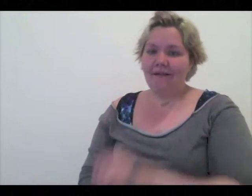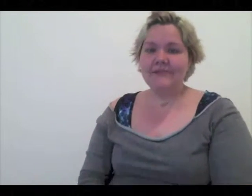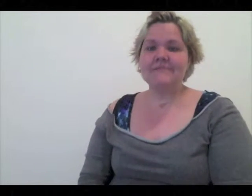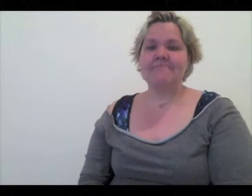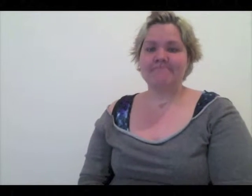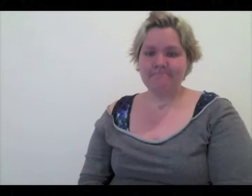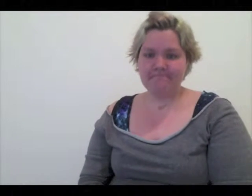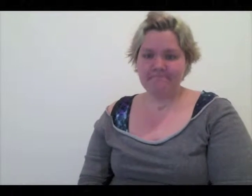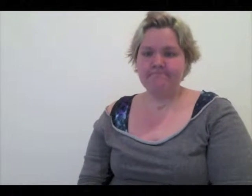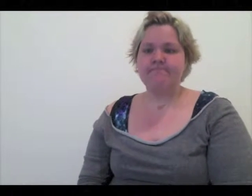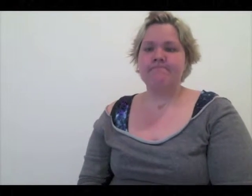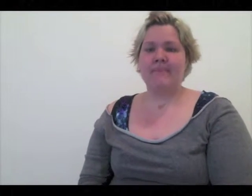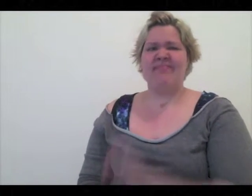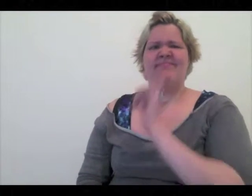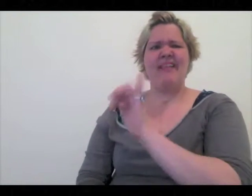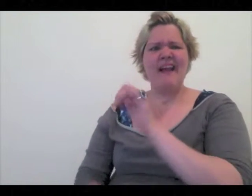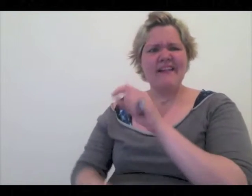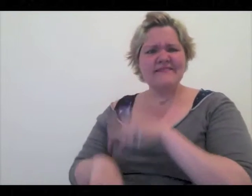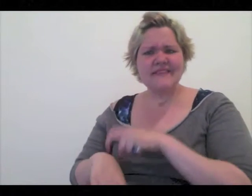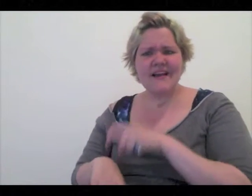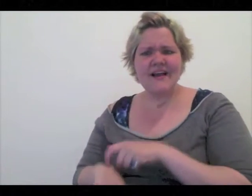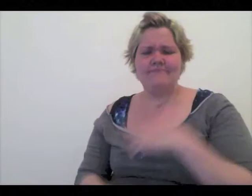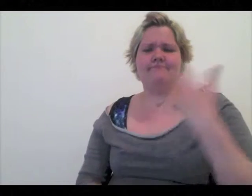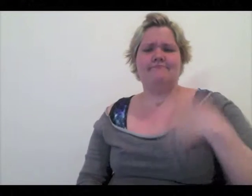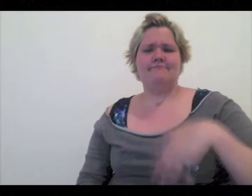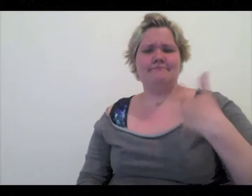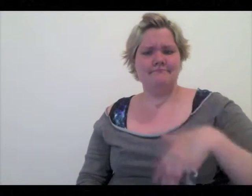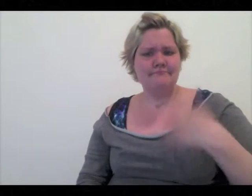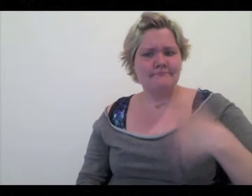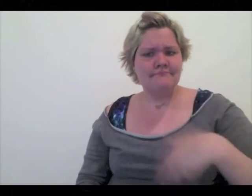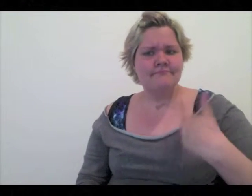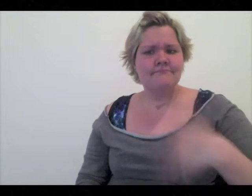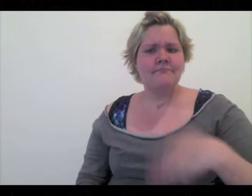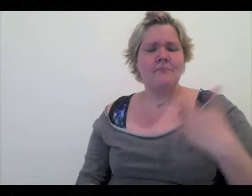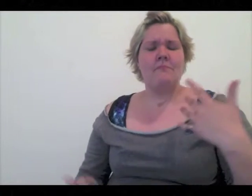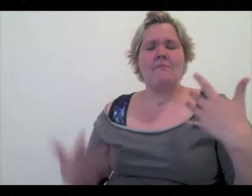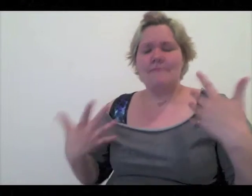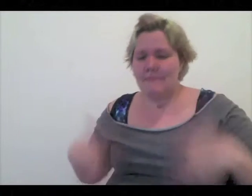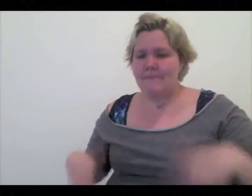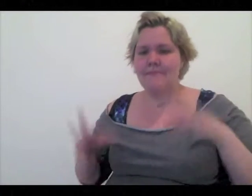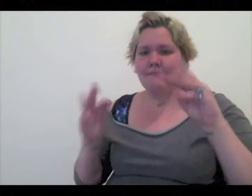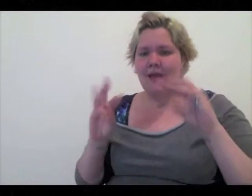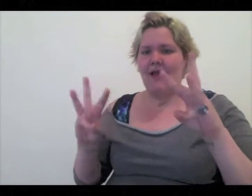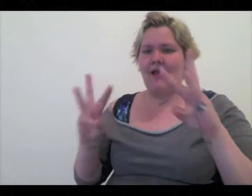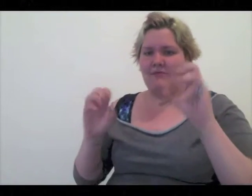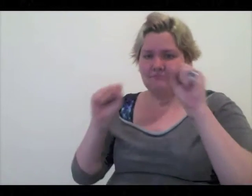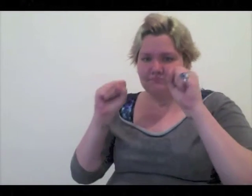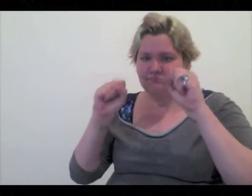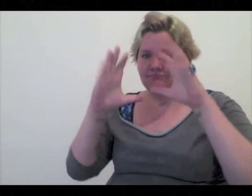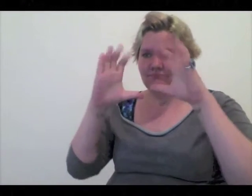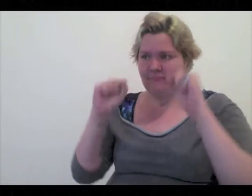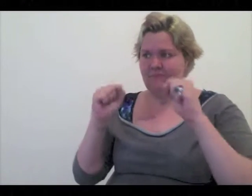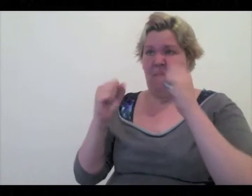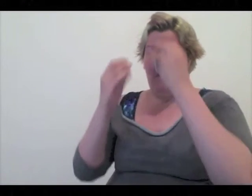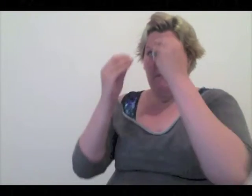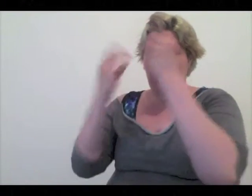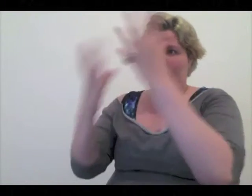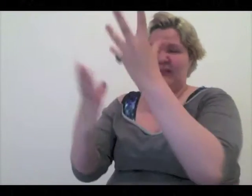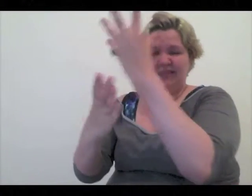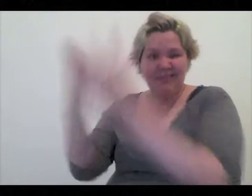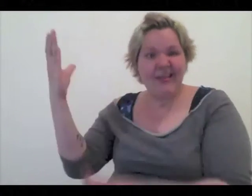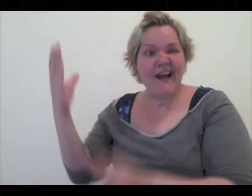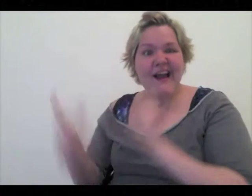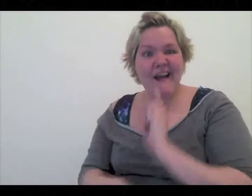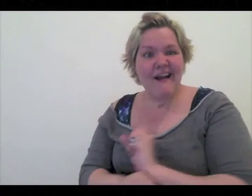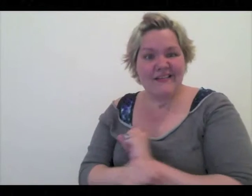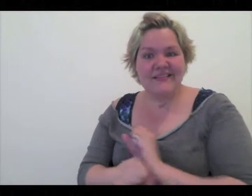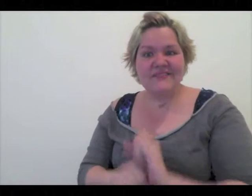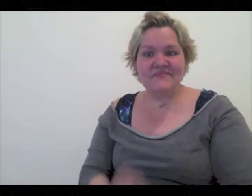At that point, I realized how much information was lacking